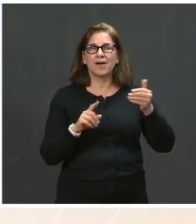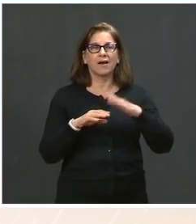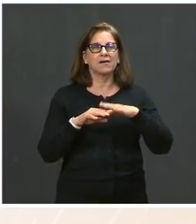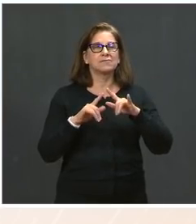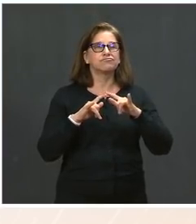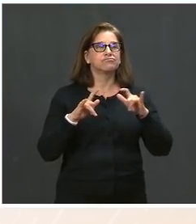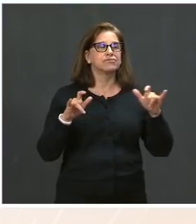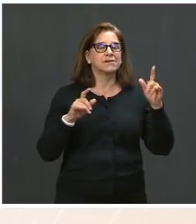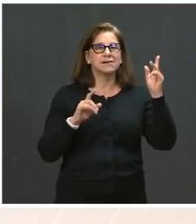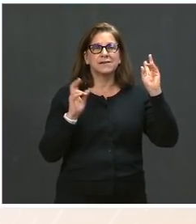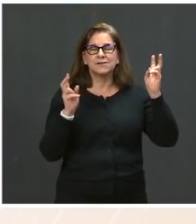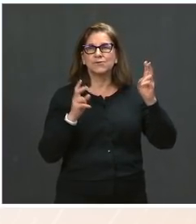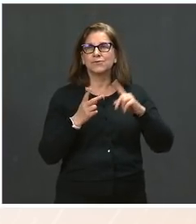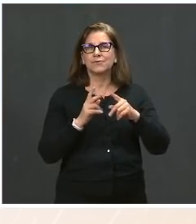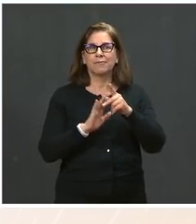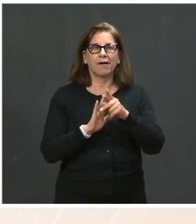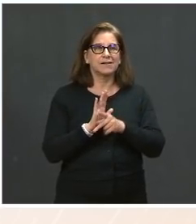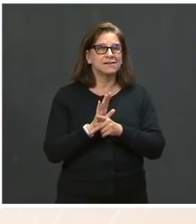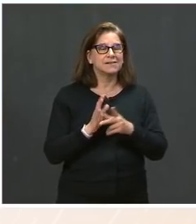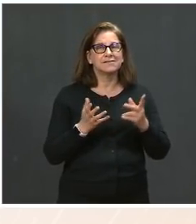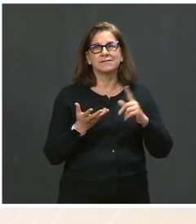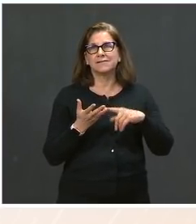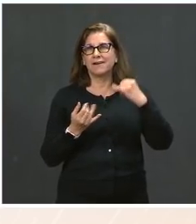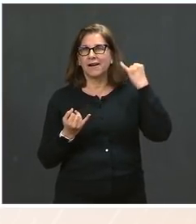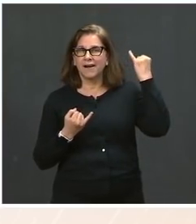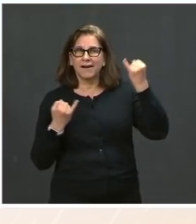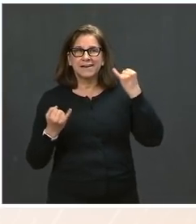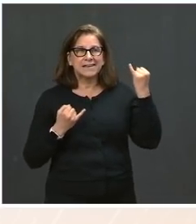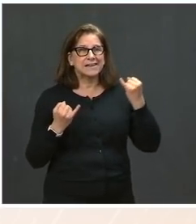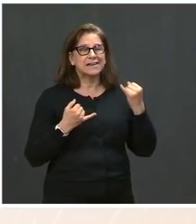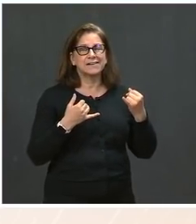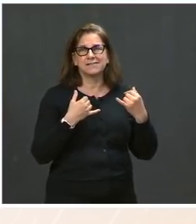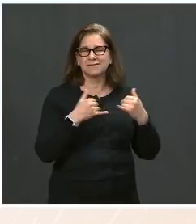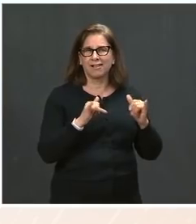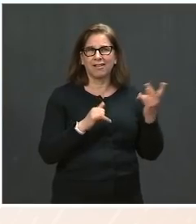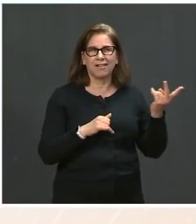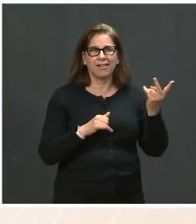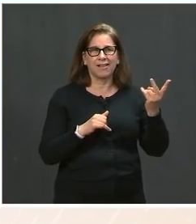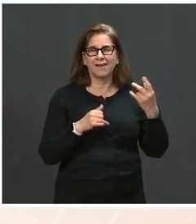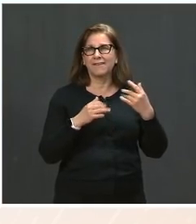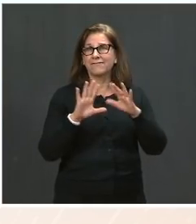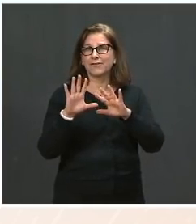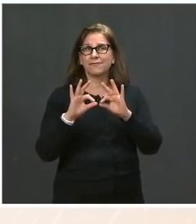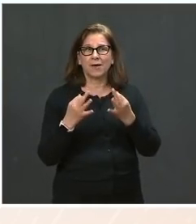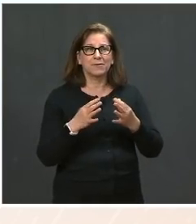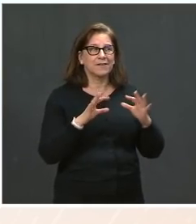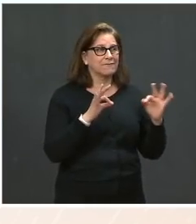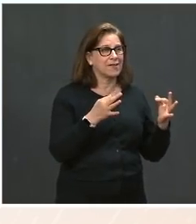to bouncing ideas off of each other, to -- to their families. So they are in close touch,